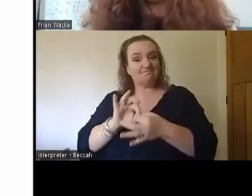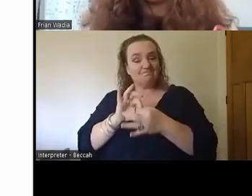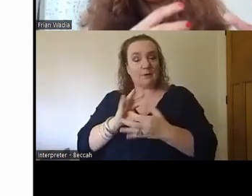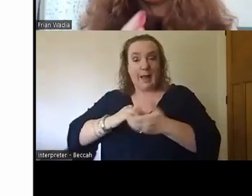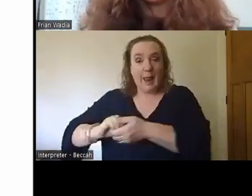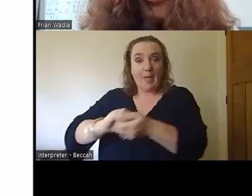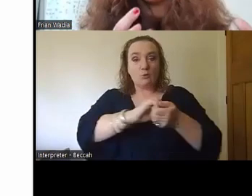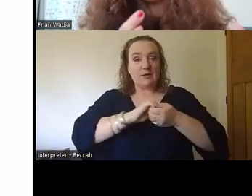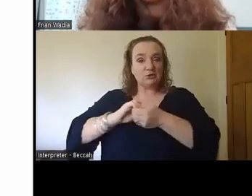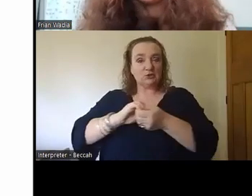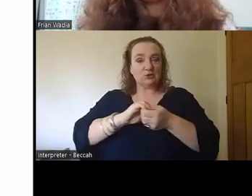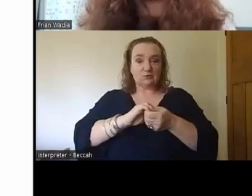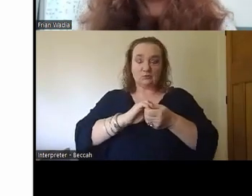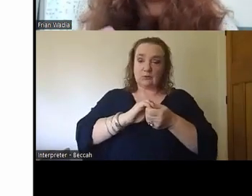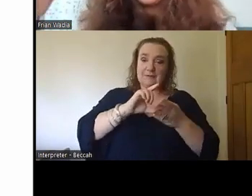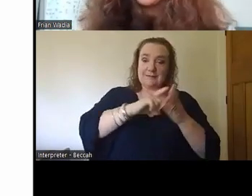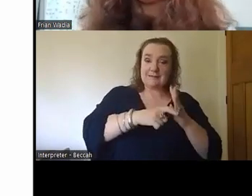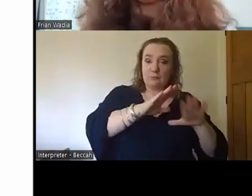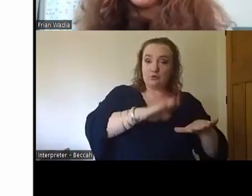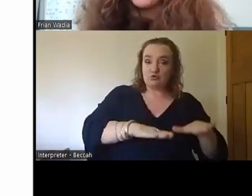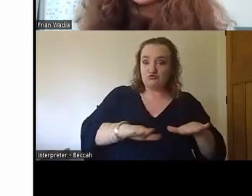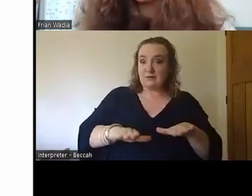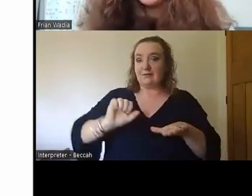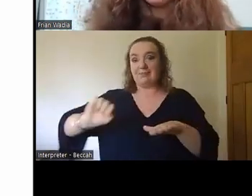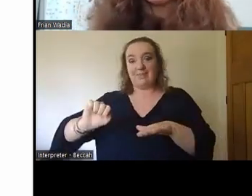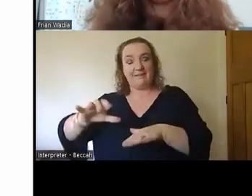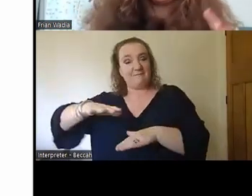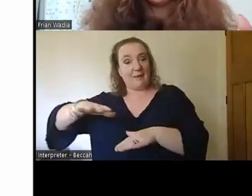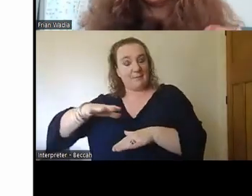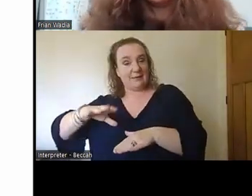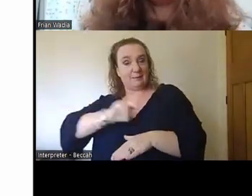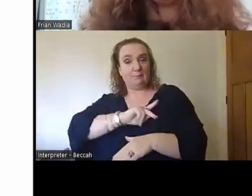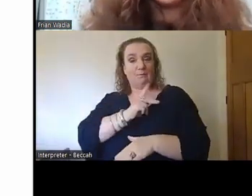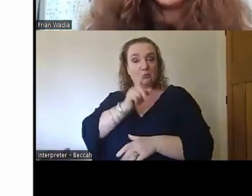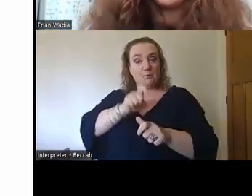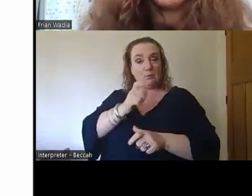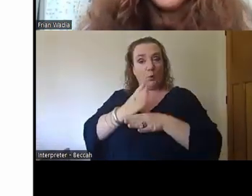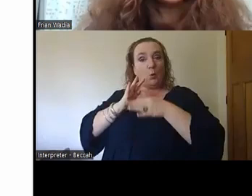between disabled children and their families, and the professionals, educators who work alongside them.